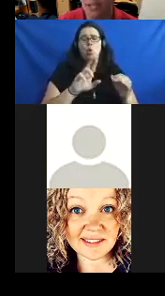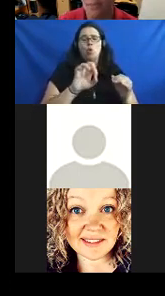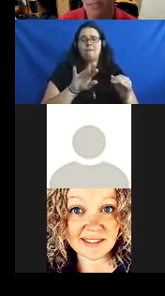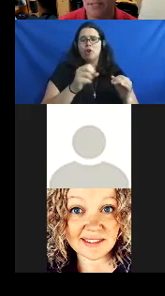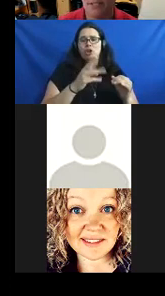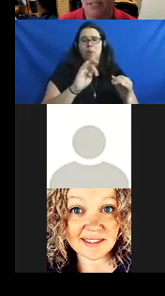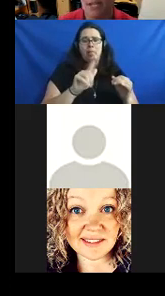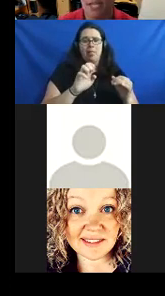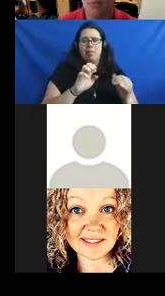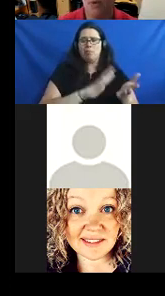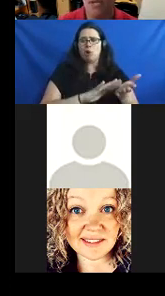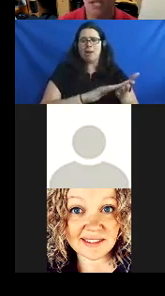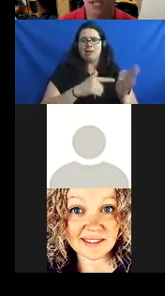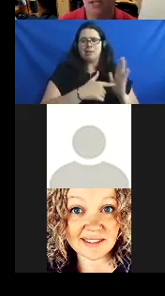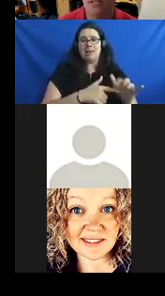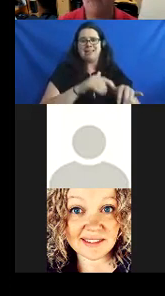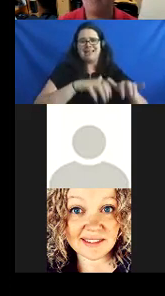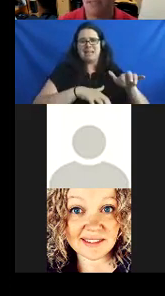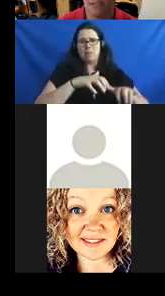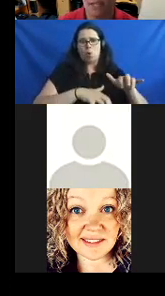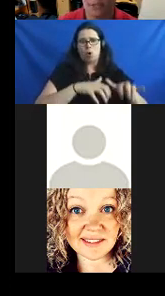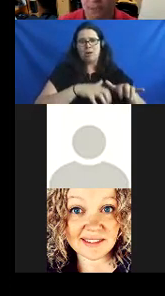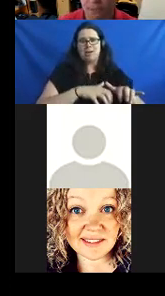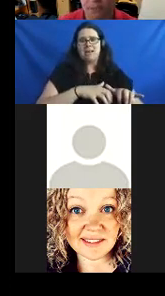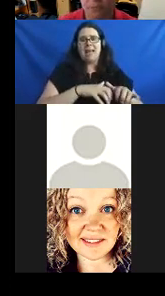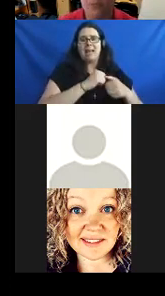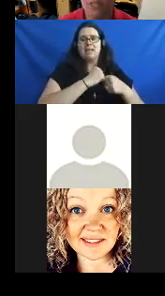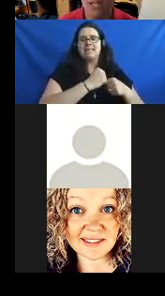IT HAD A KEYBOARD AND SPEECH SYNTHESIZER.